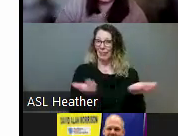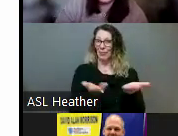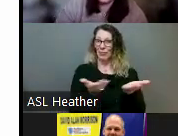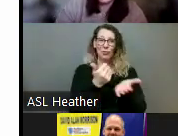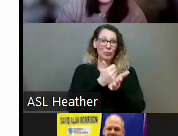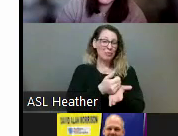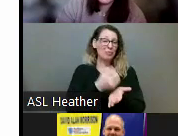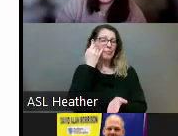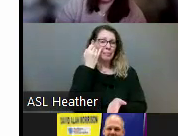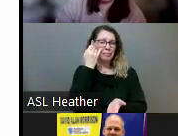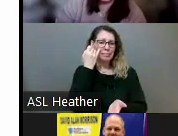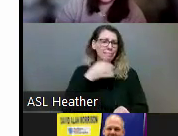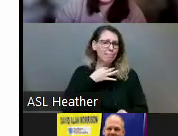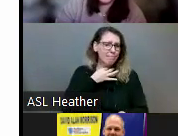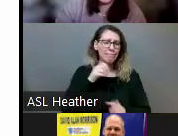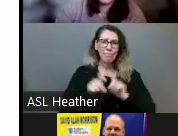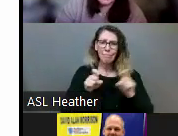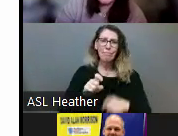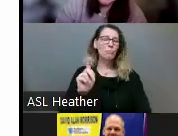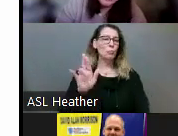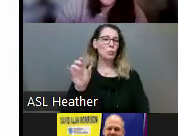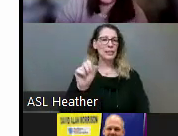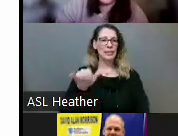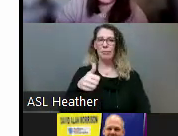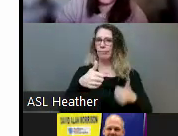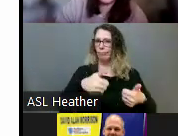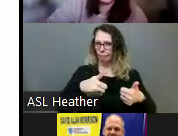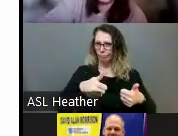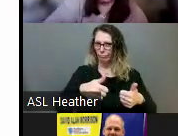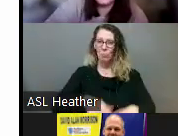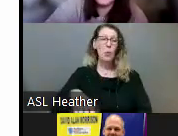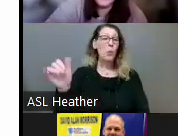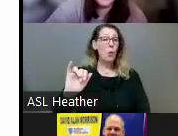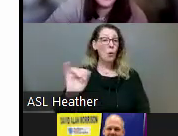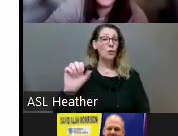to have questions, Krissy is awesome. And we've also got with us Shelby Lockhart and